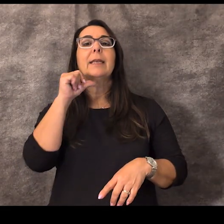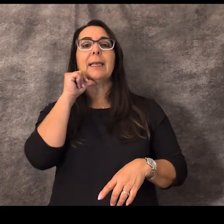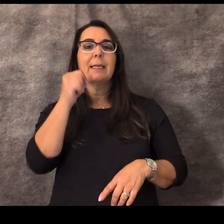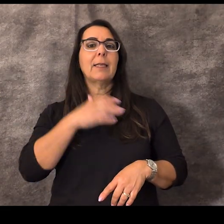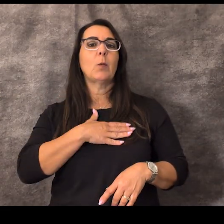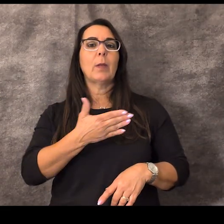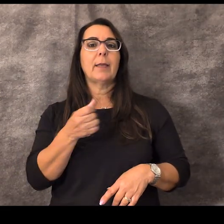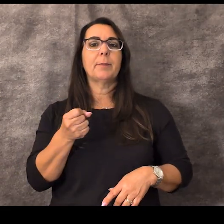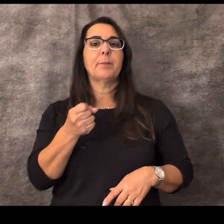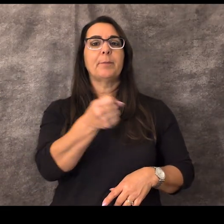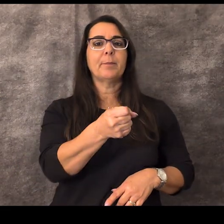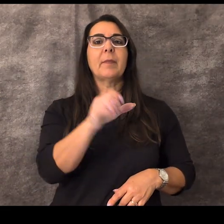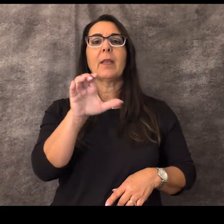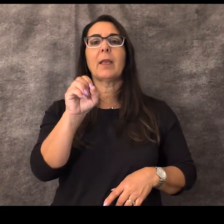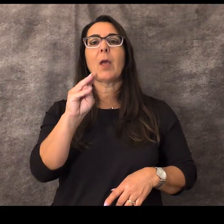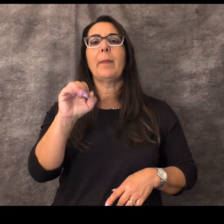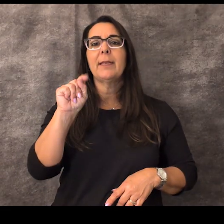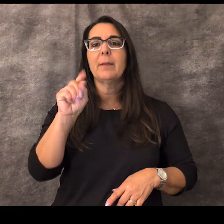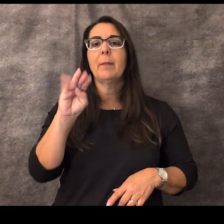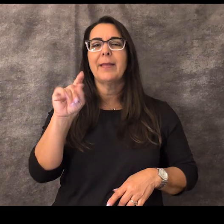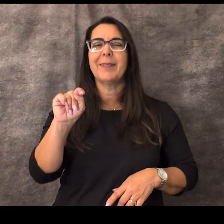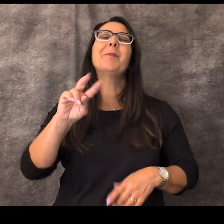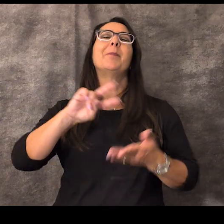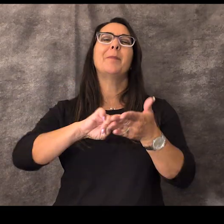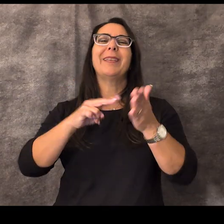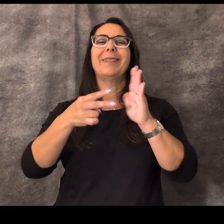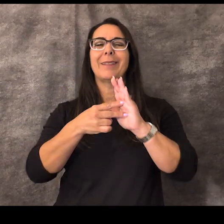is, often referred to as 5150 hold.